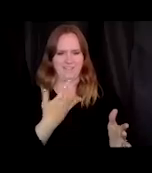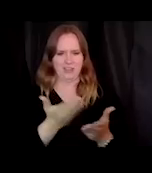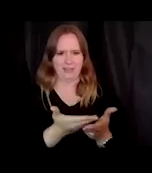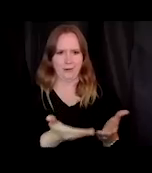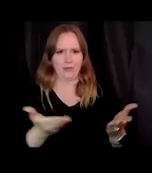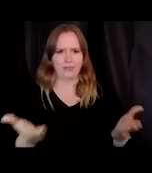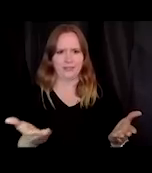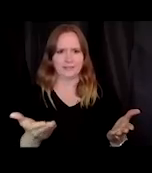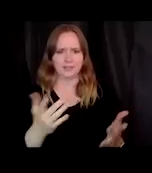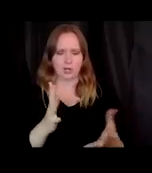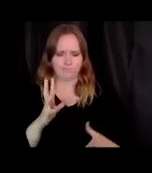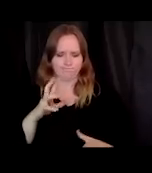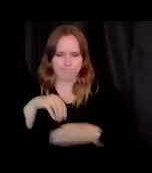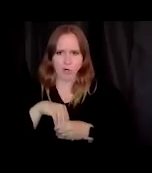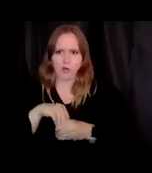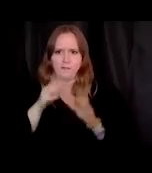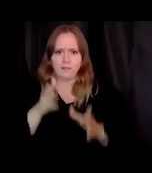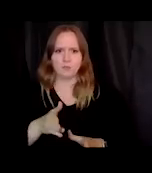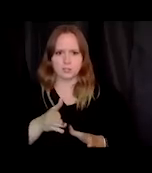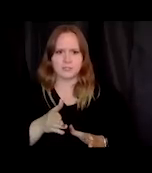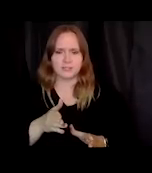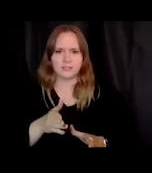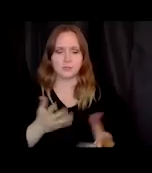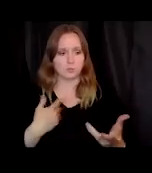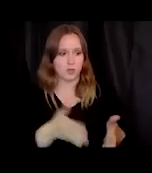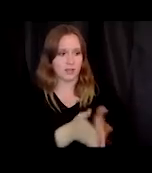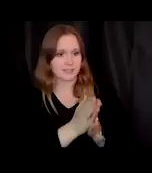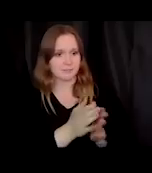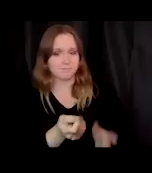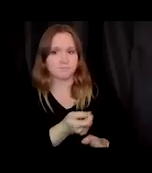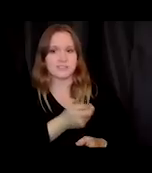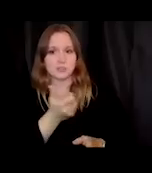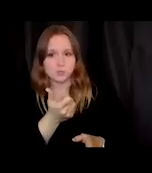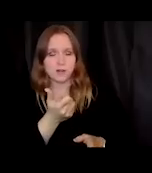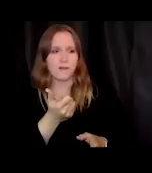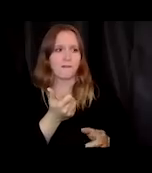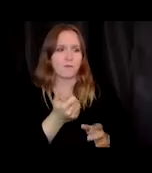And that when we are asking people to get rid of or make decisions about their possessions,